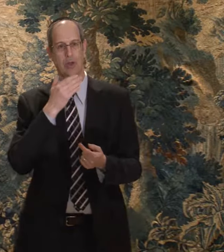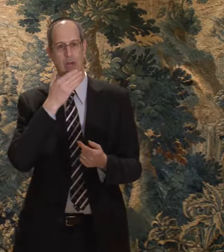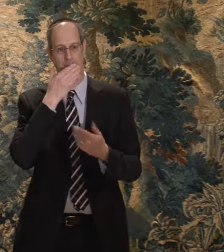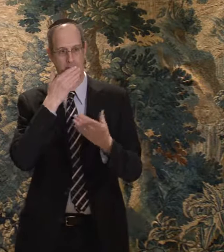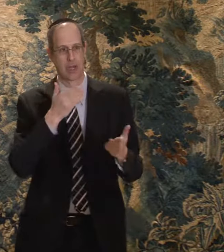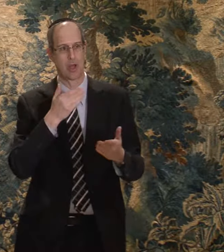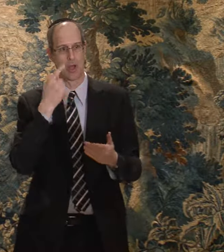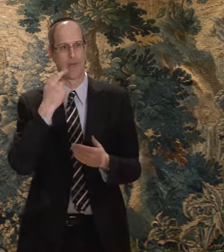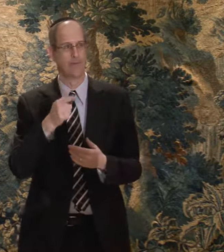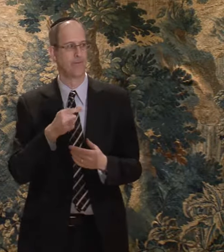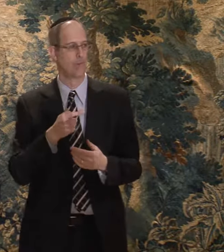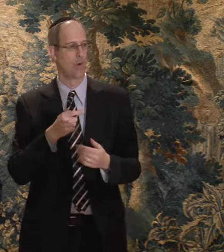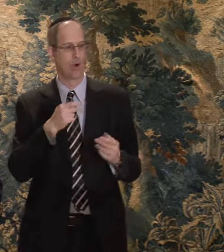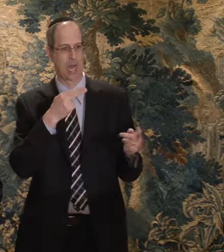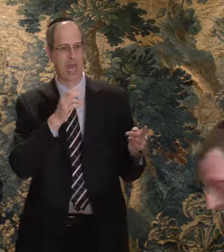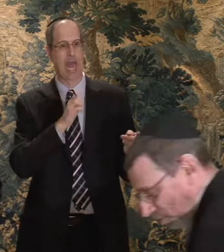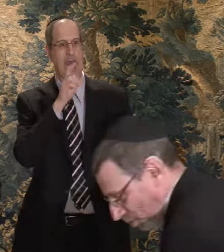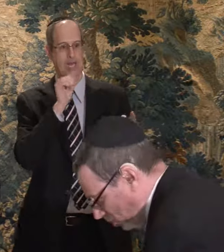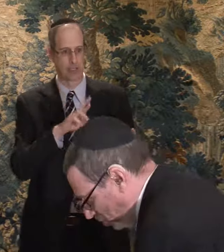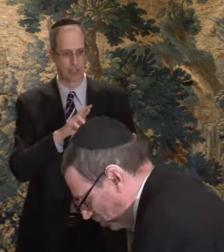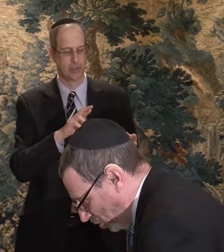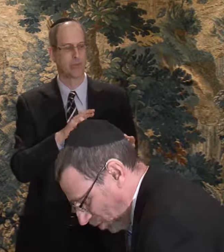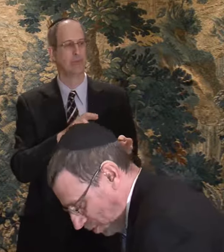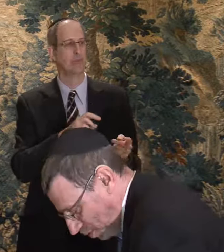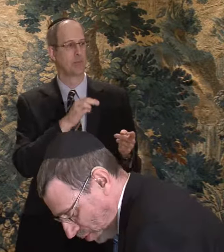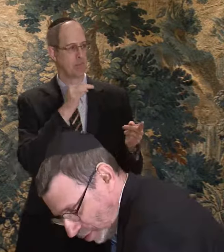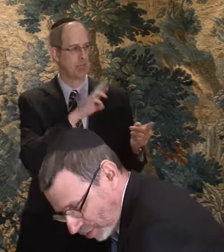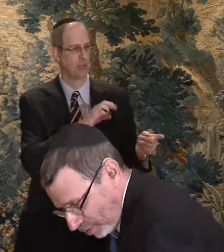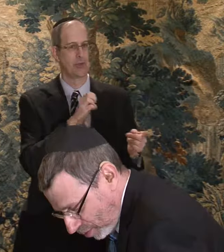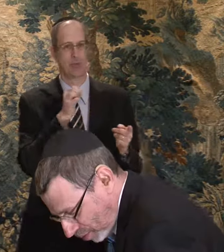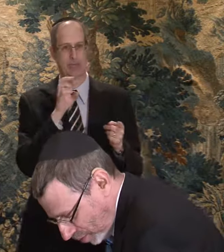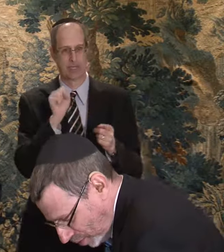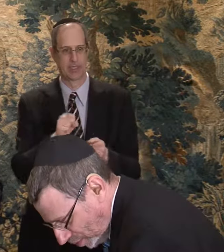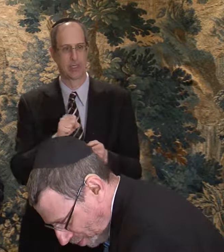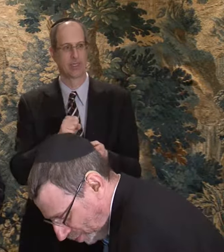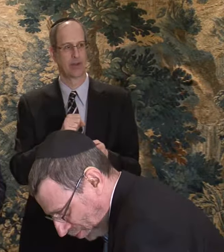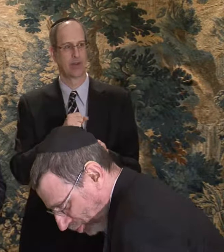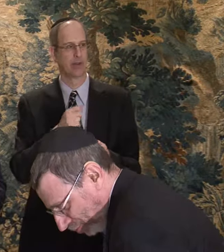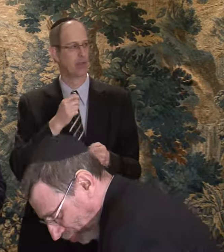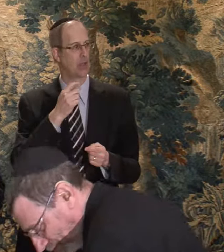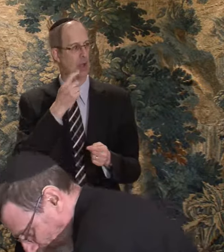baboomi and mrs. hella for hosting the parlour meeting for the 11th year in my